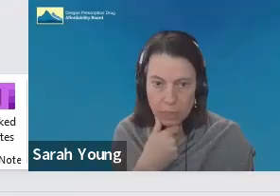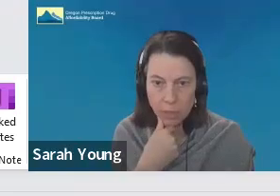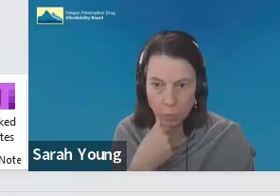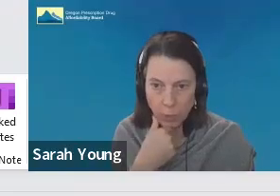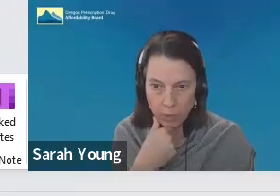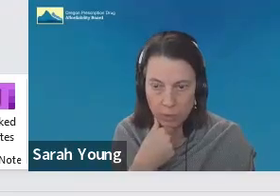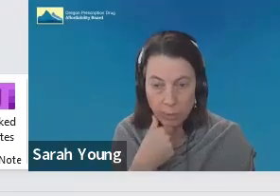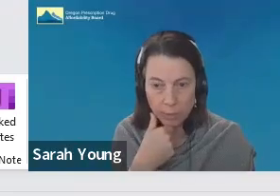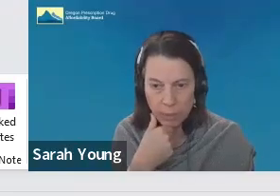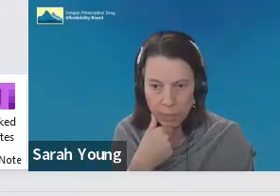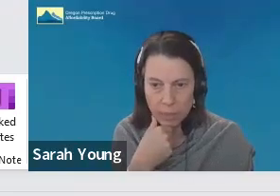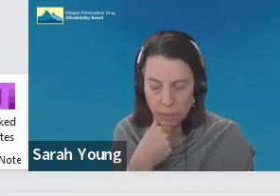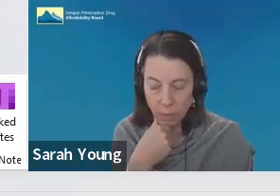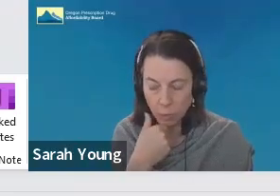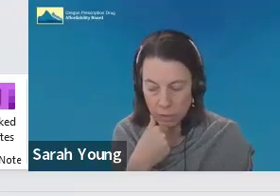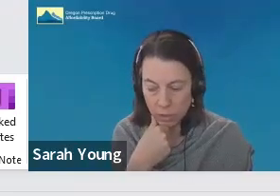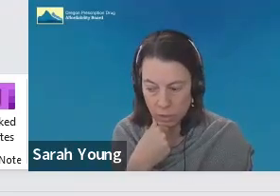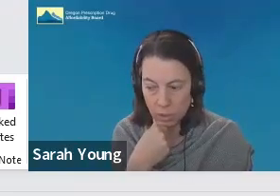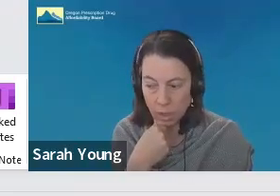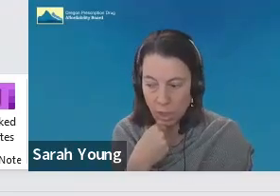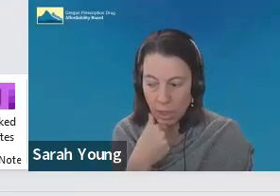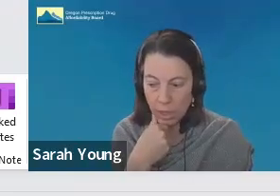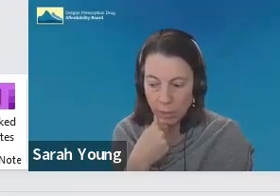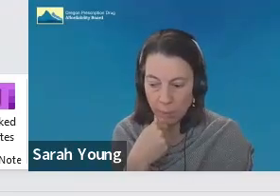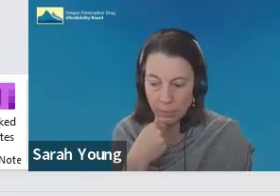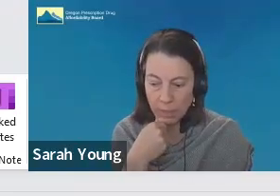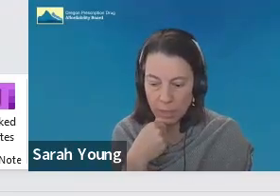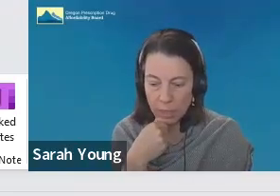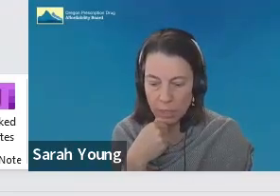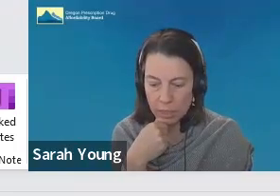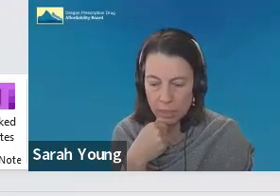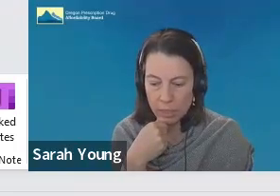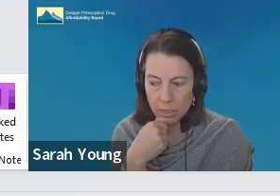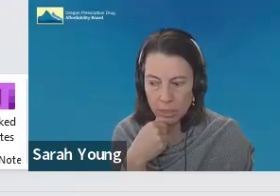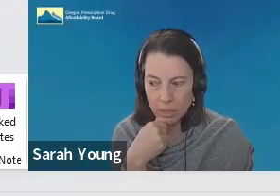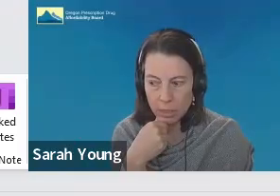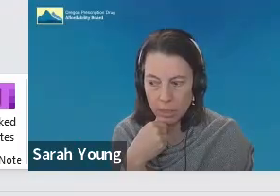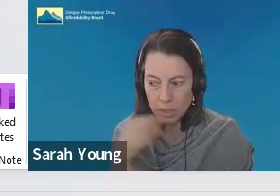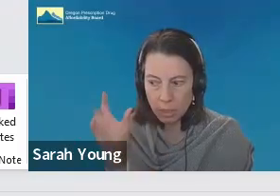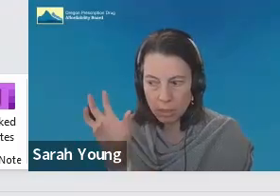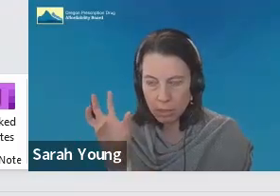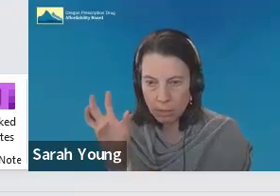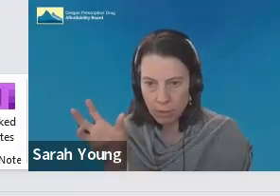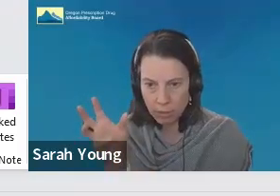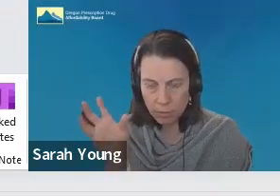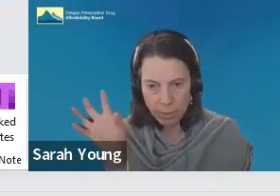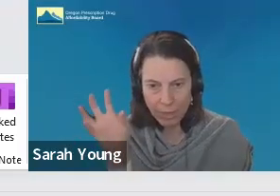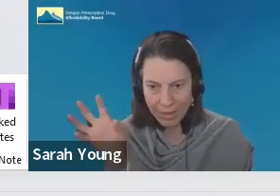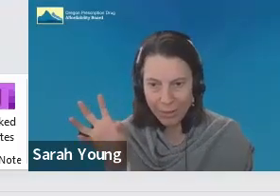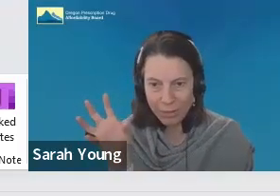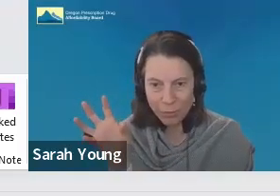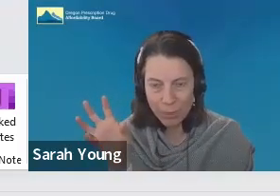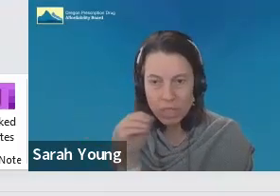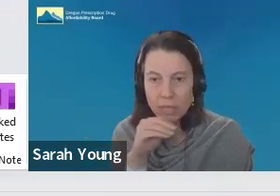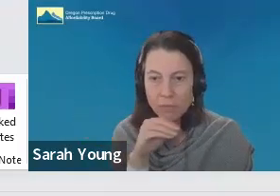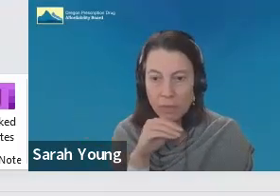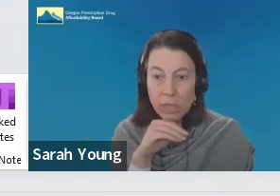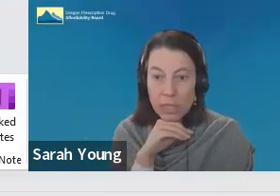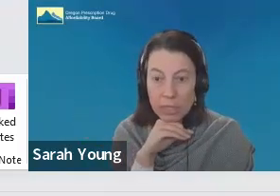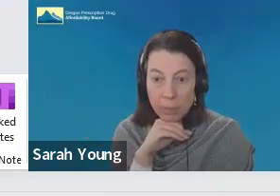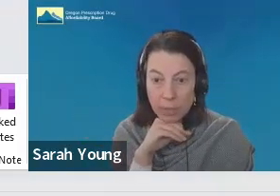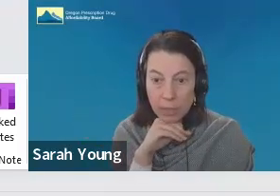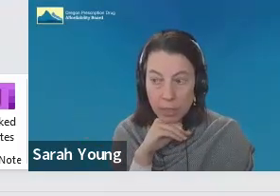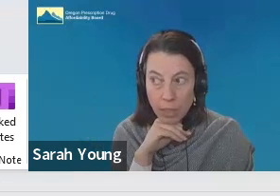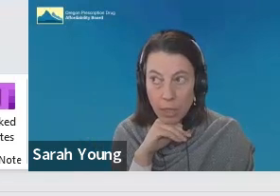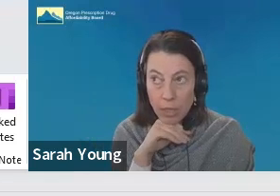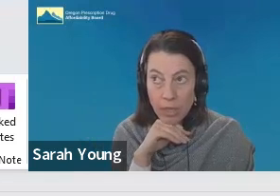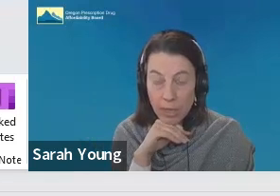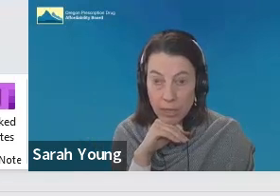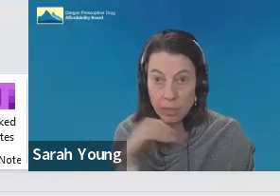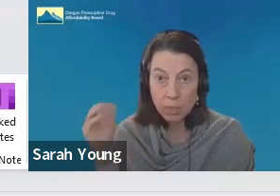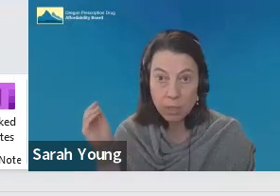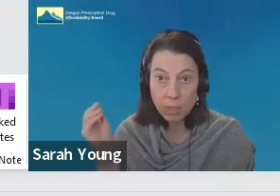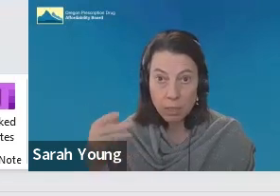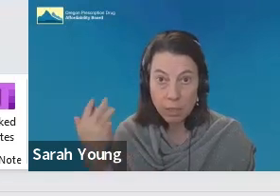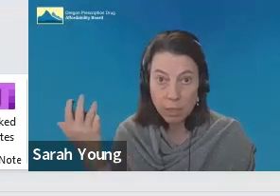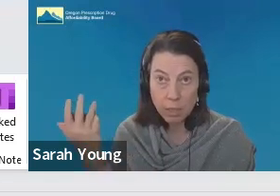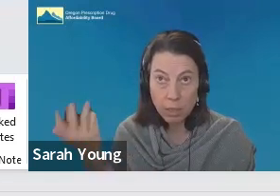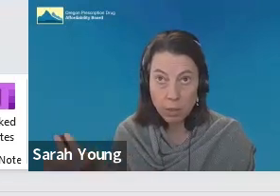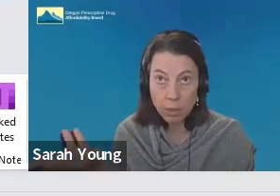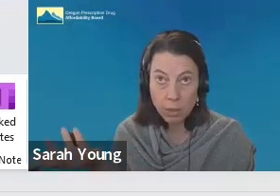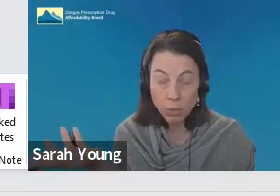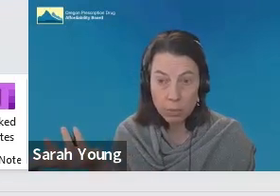space around some of the plan design questions. Um this area of information frankly is something that